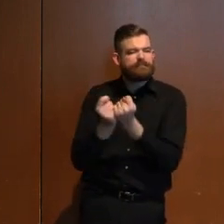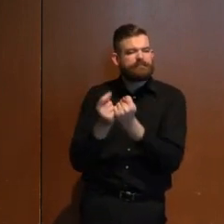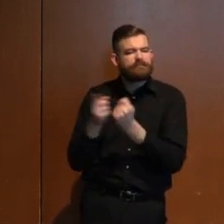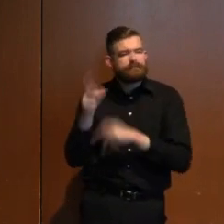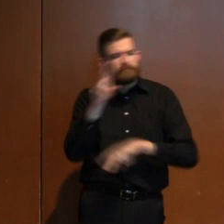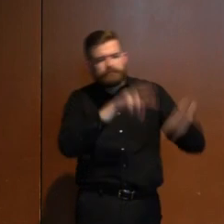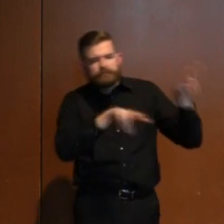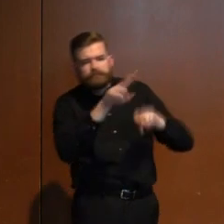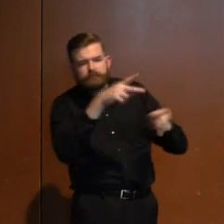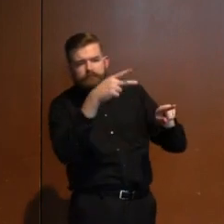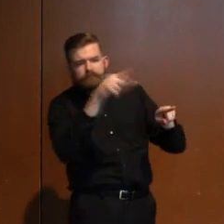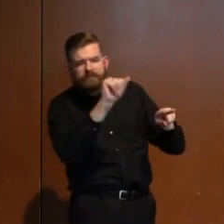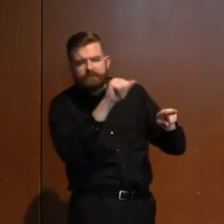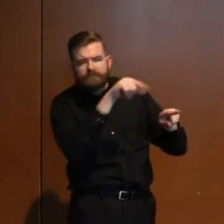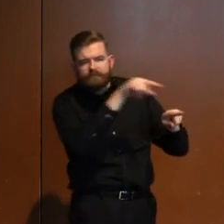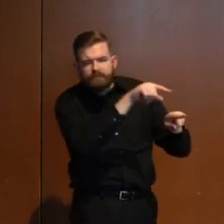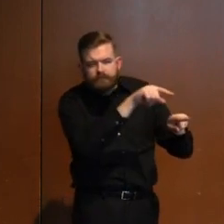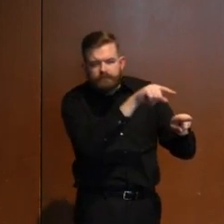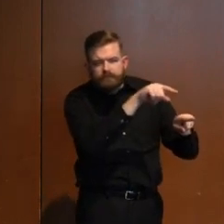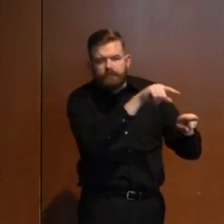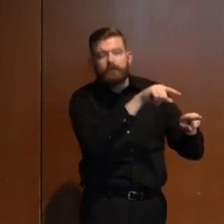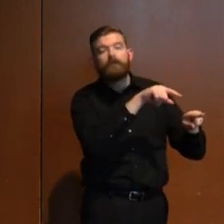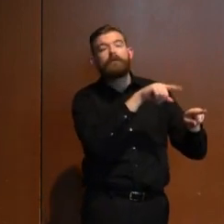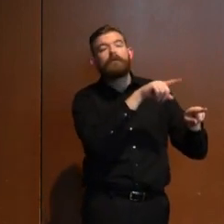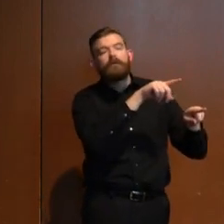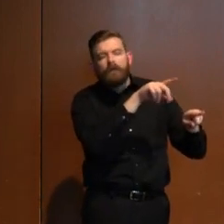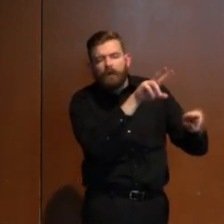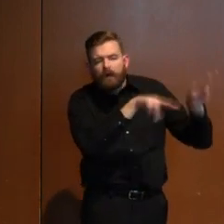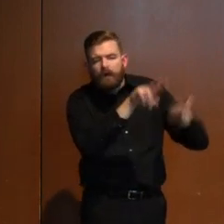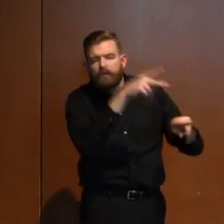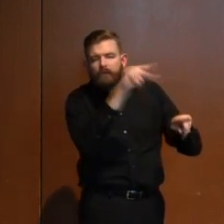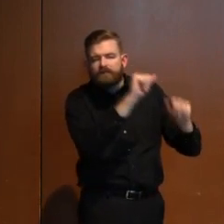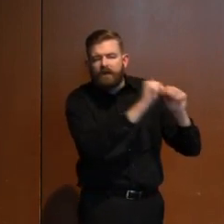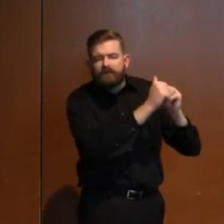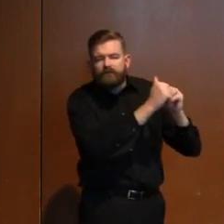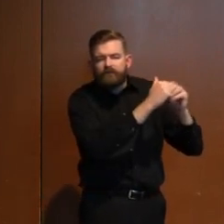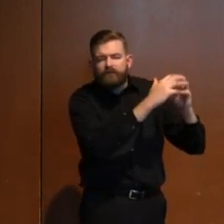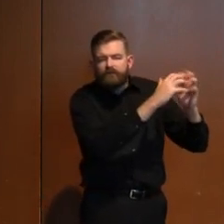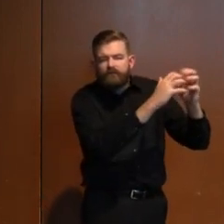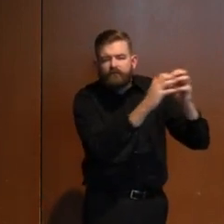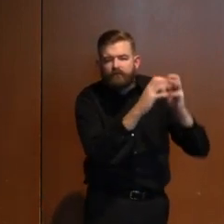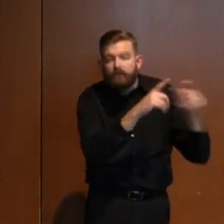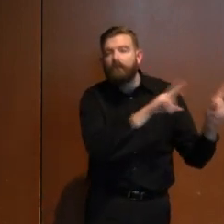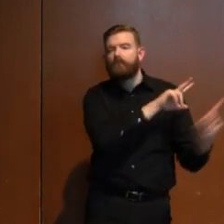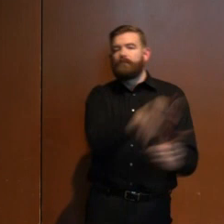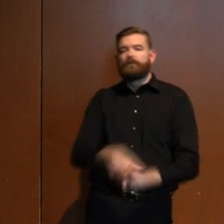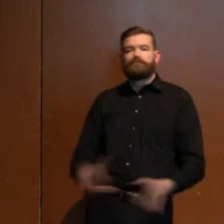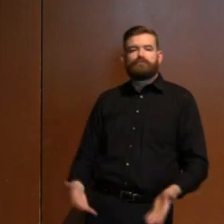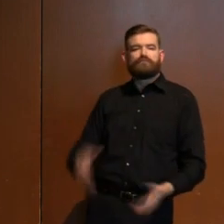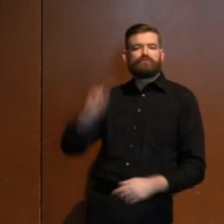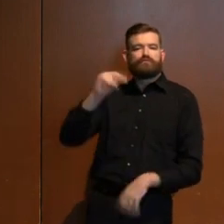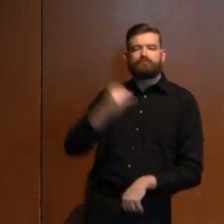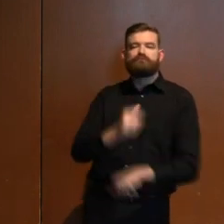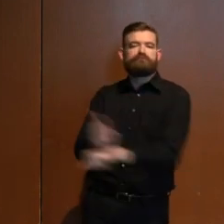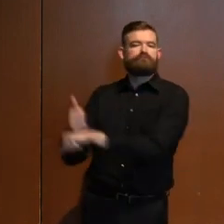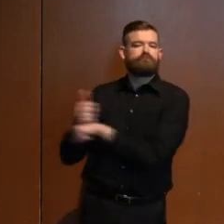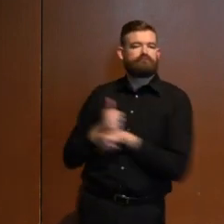MANAGEMENT TEAM WITH THE CORP. OF ENGINEER, FEMA, NEW YORK NATIONAL GUARD, NEW JERSEY